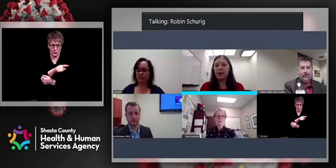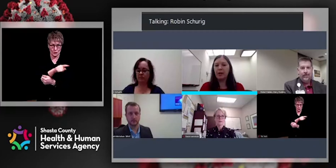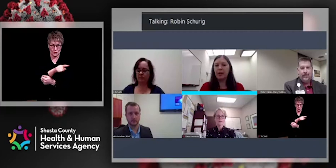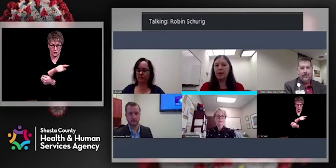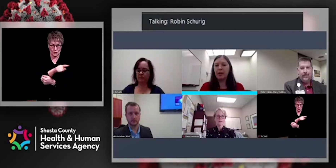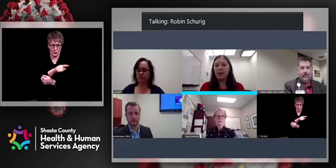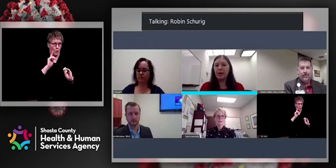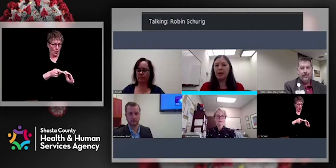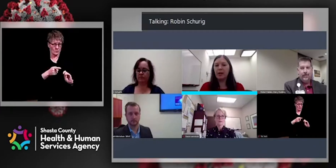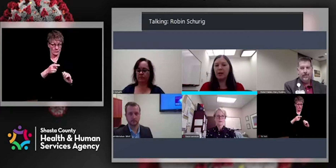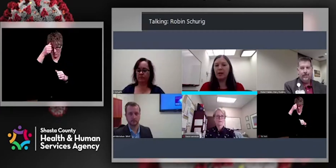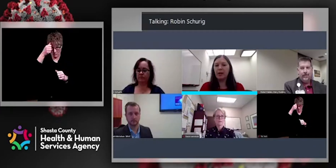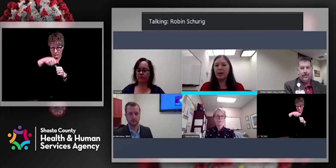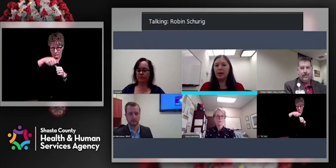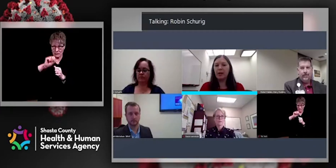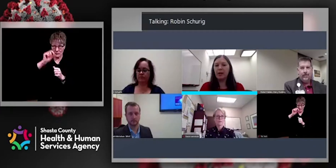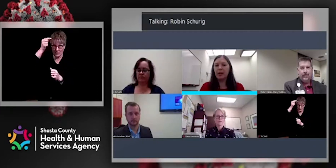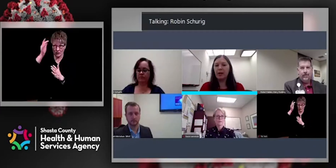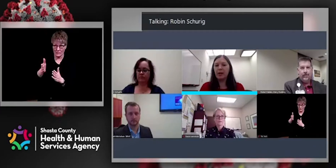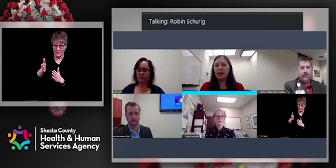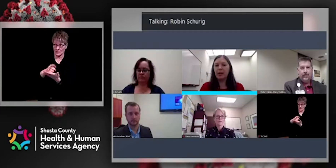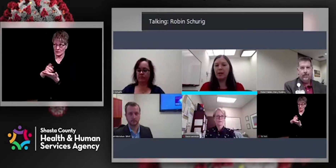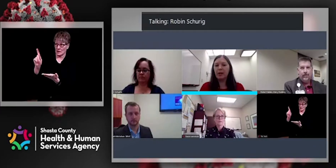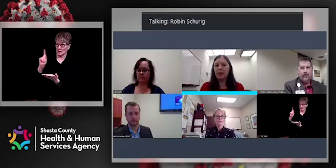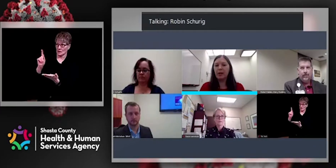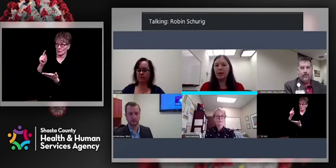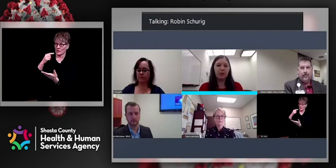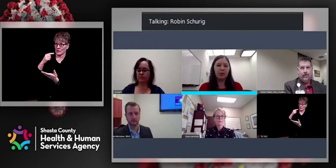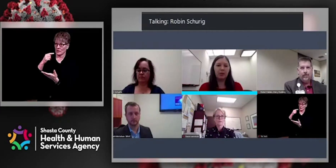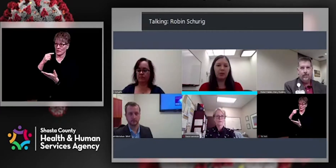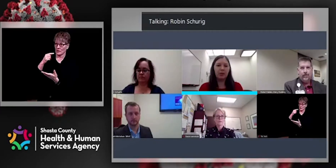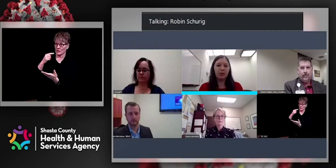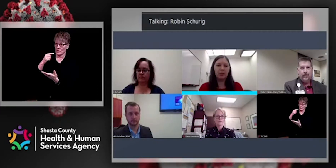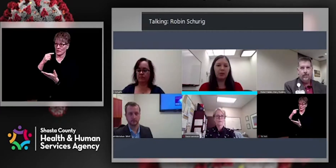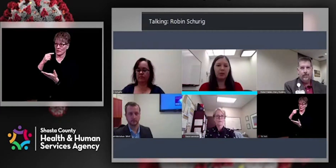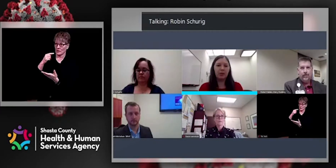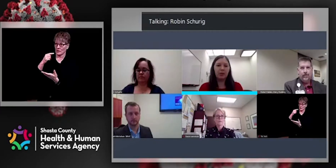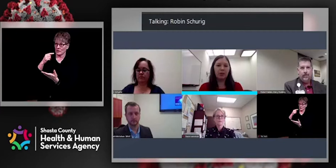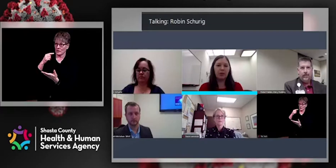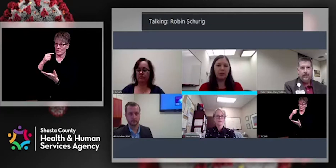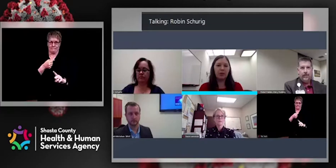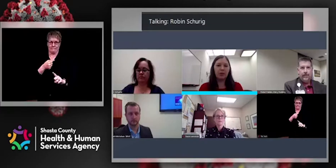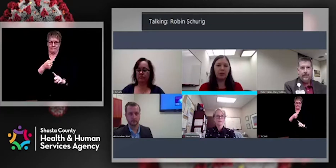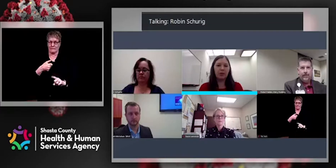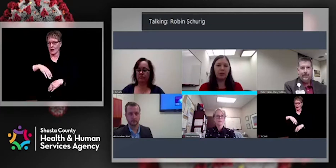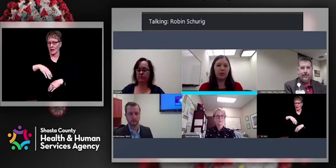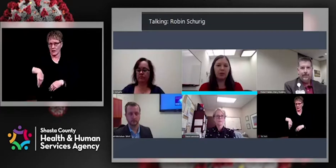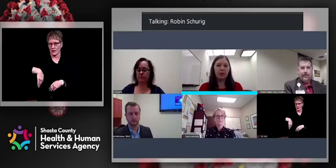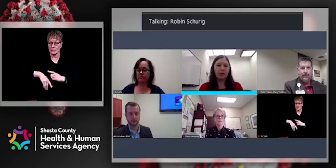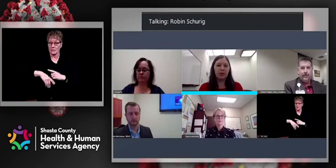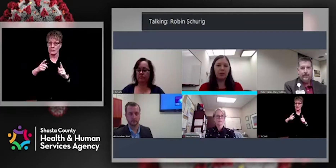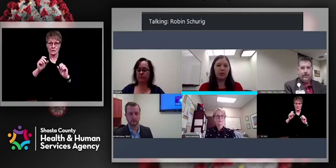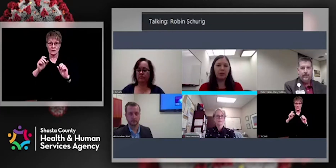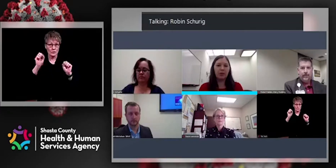last week. We are not impacted by it yet, but it could go into effect at any point that our ICU